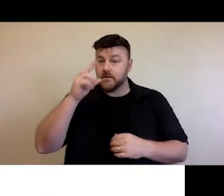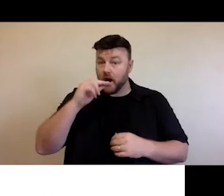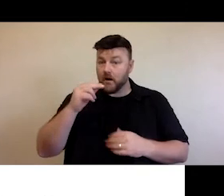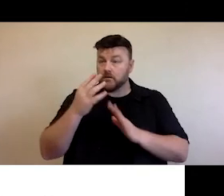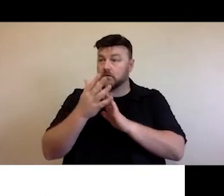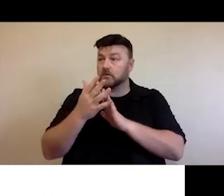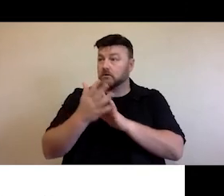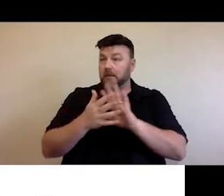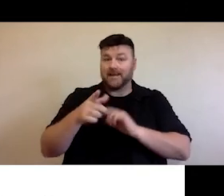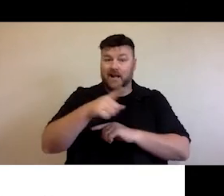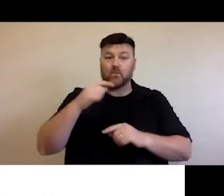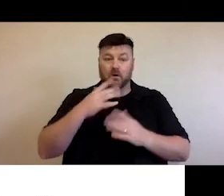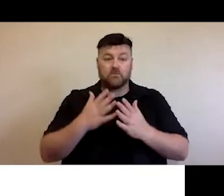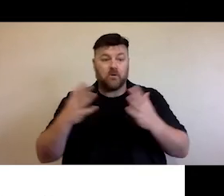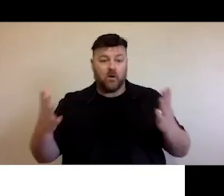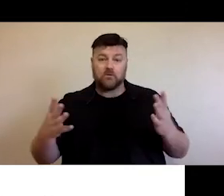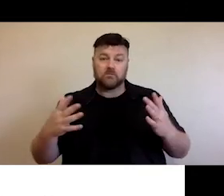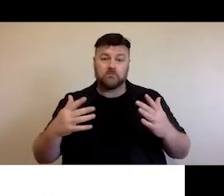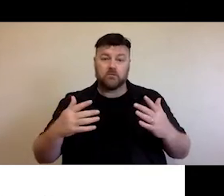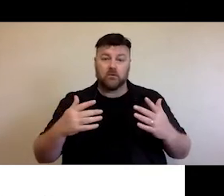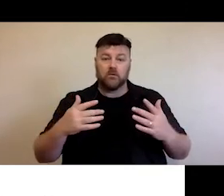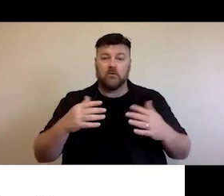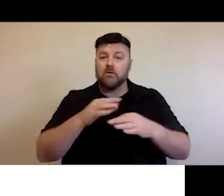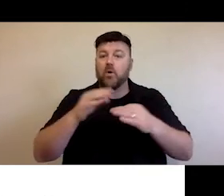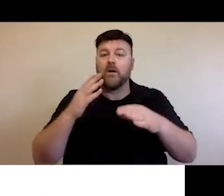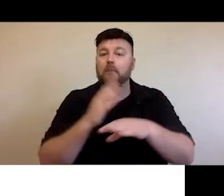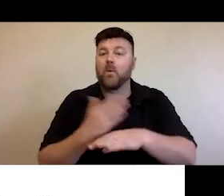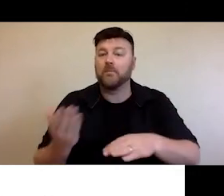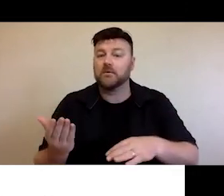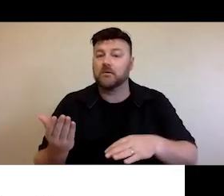of unemployment or underemployment, or a million Australians who are going to be underemployed?